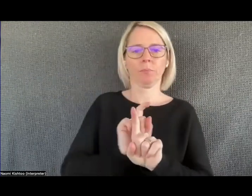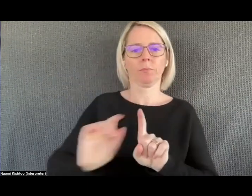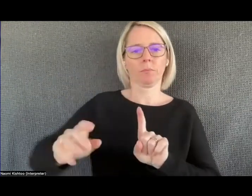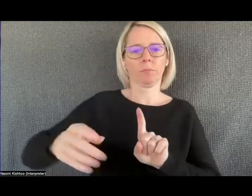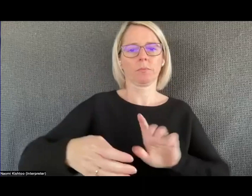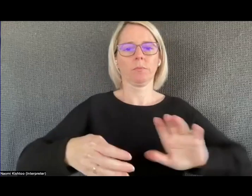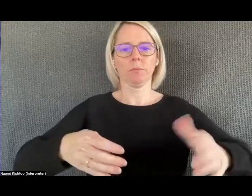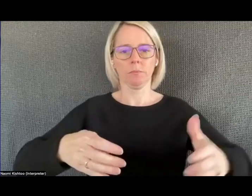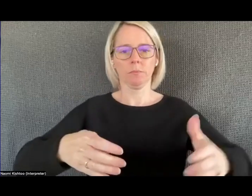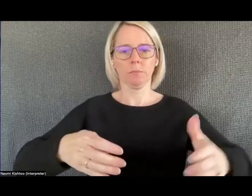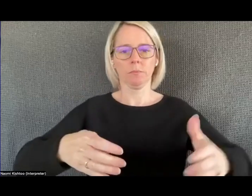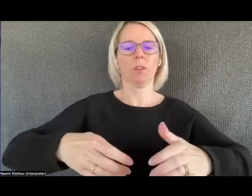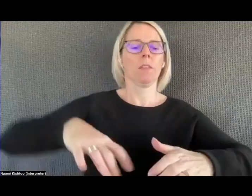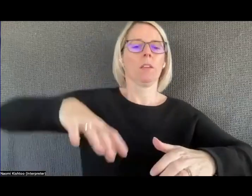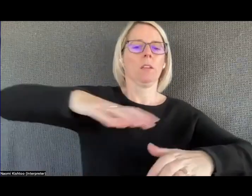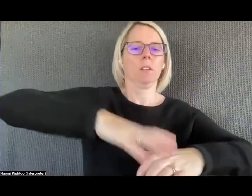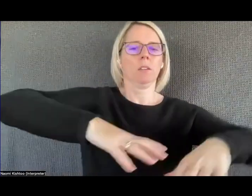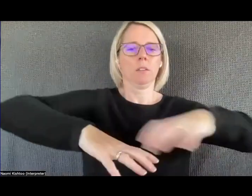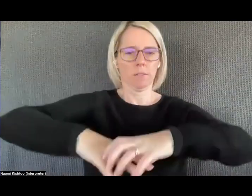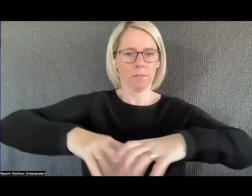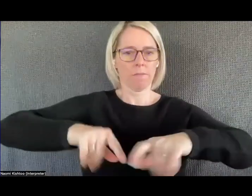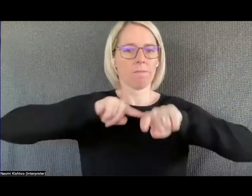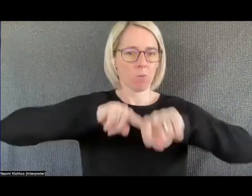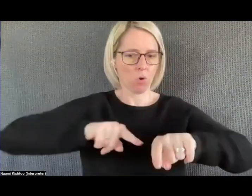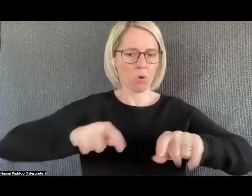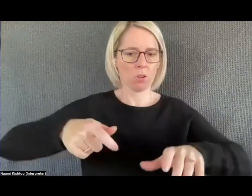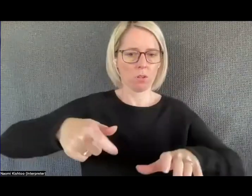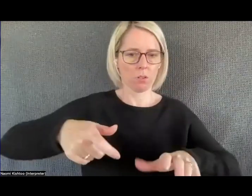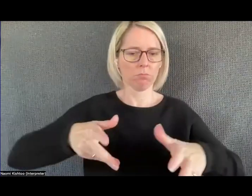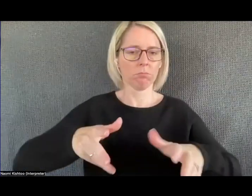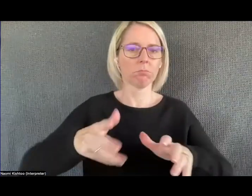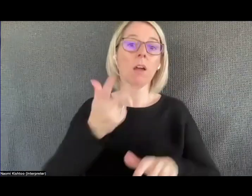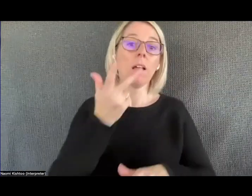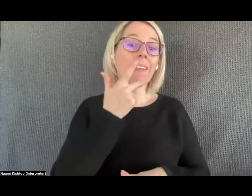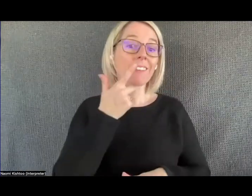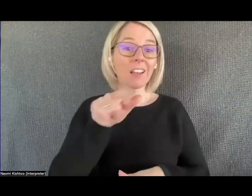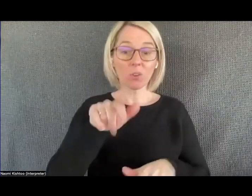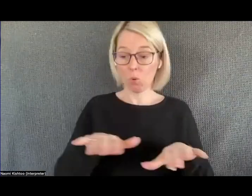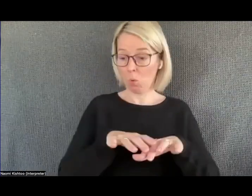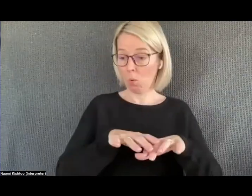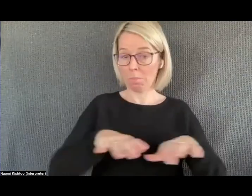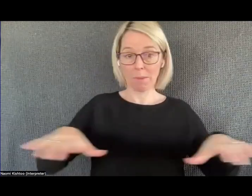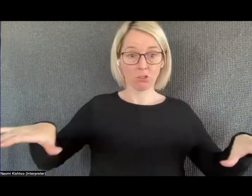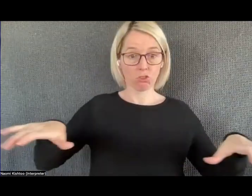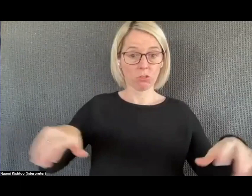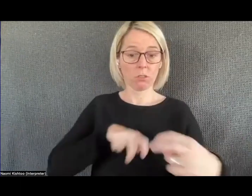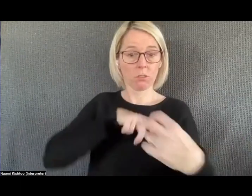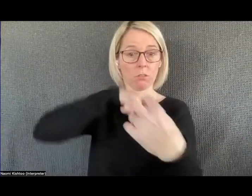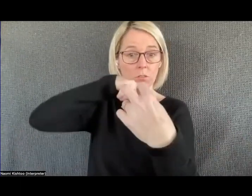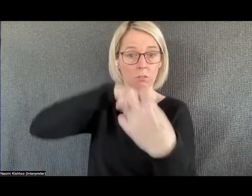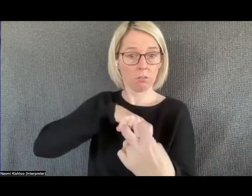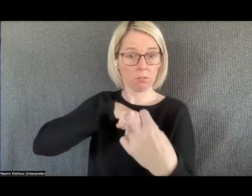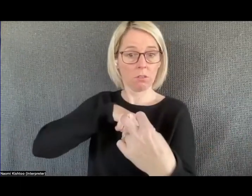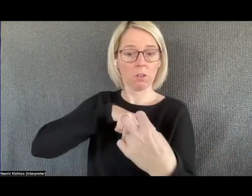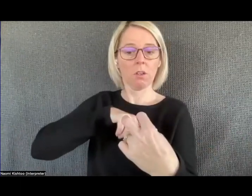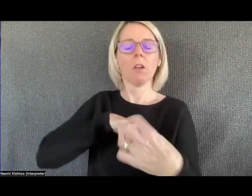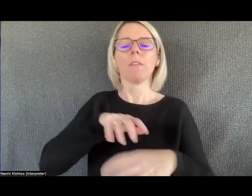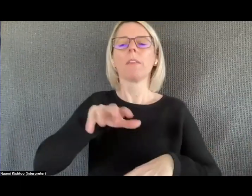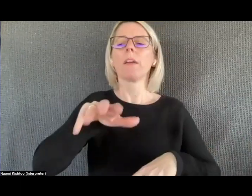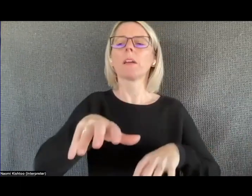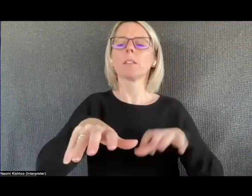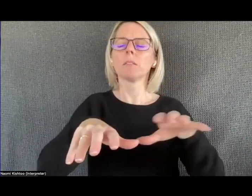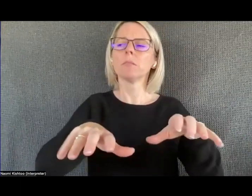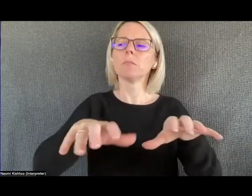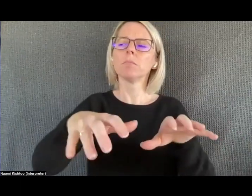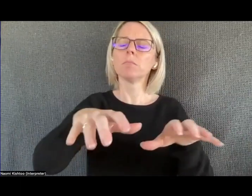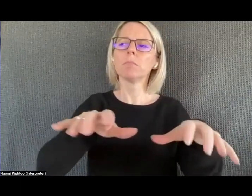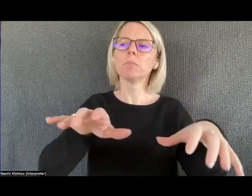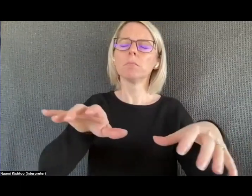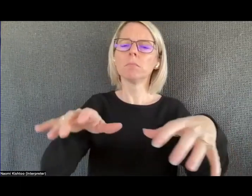close enough in to do that sort of in an opposite way, so they can feel from in front potentially,